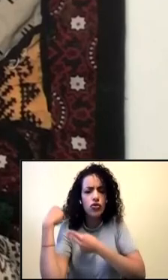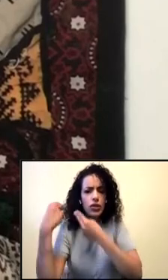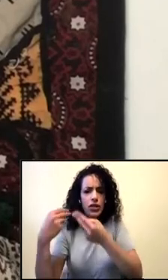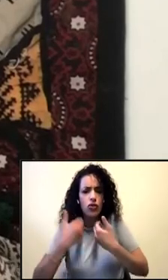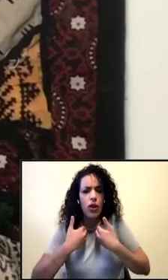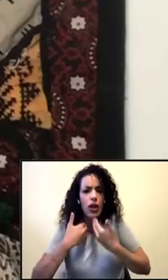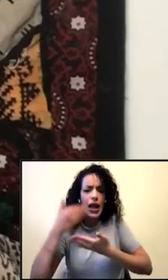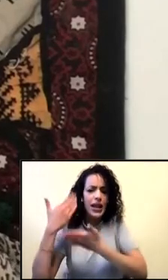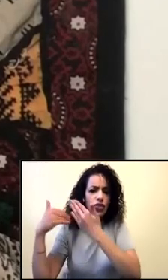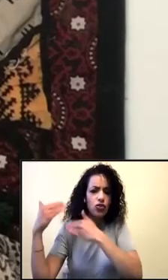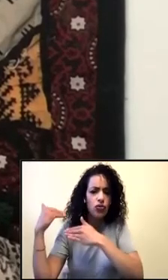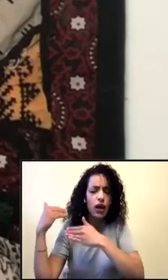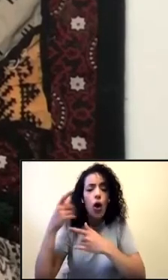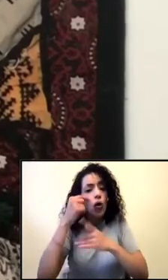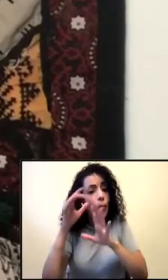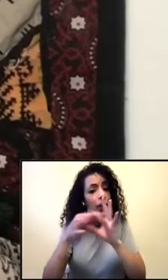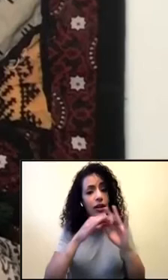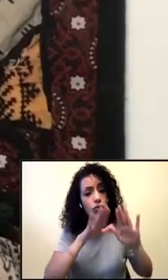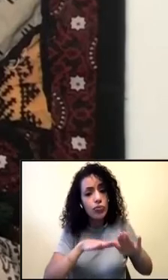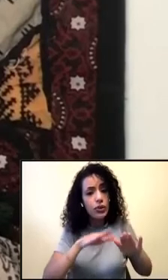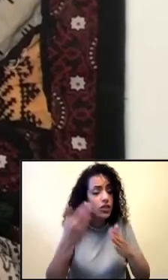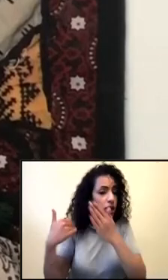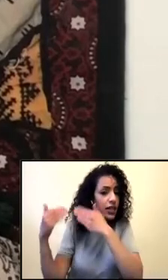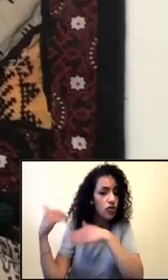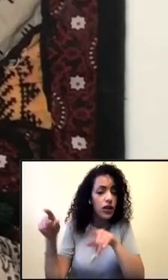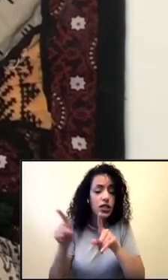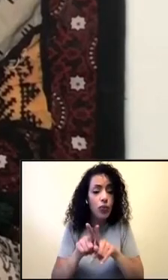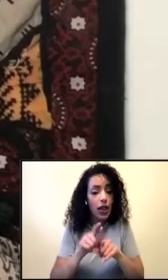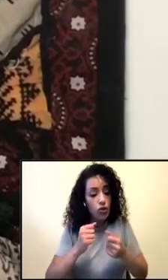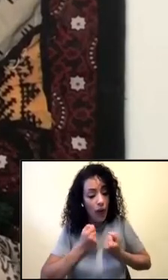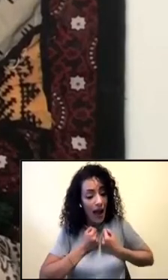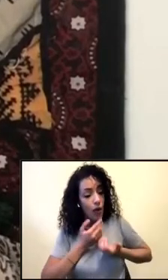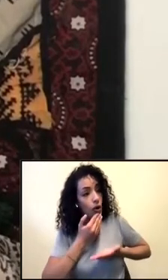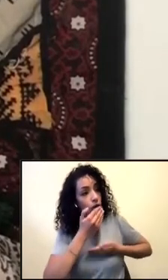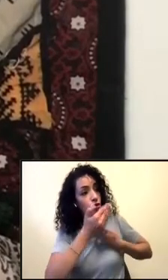or British history or whatever you want to call it. So our stories are not separate from that,